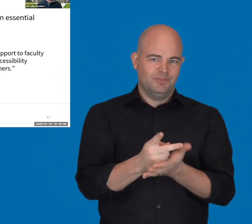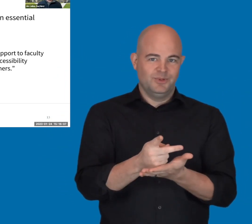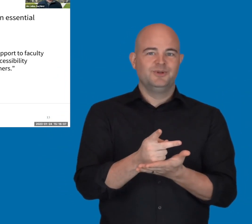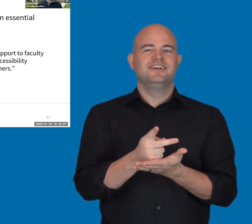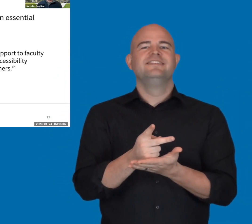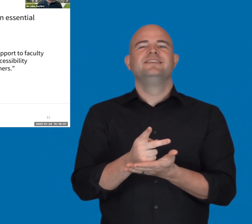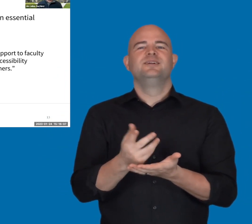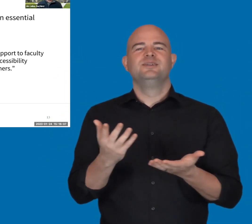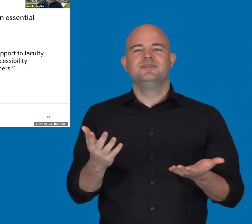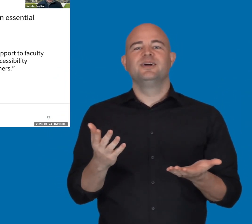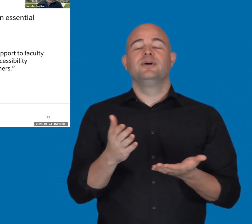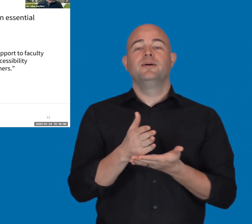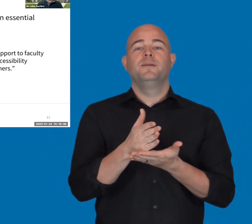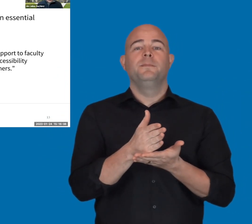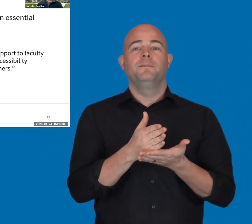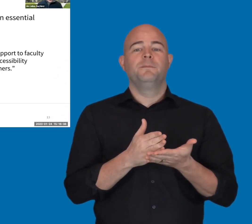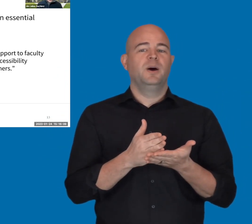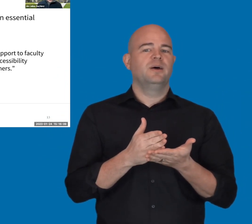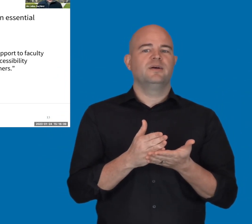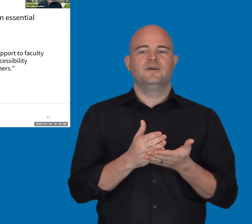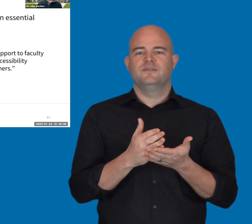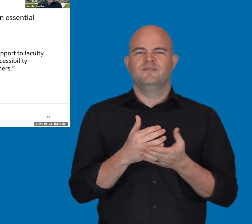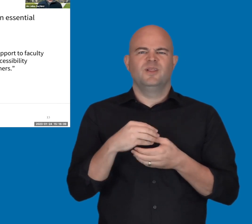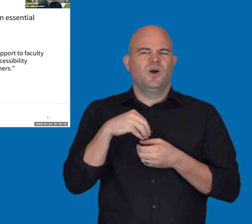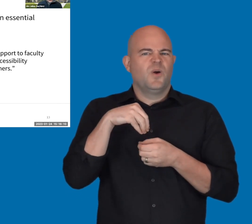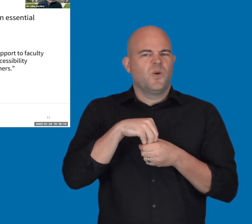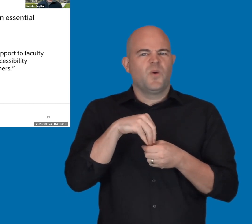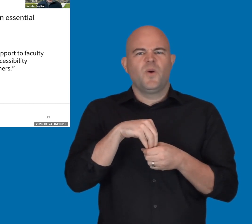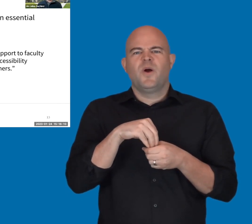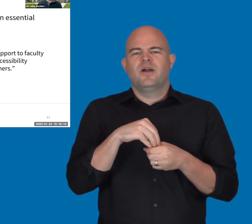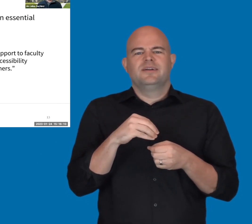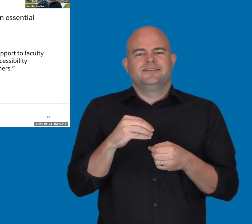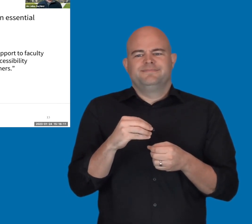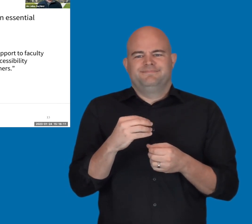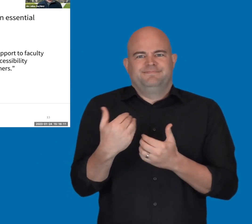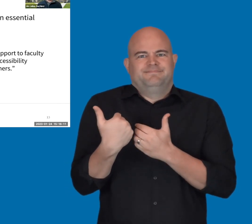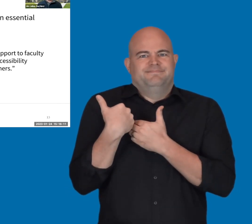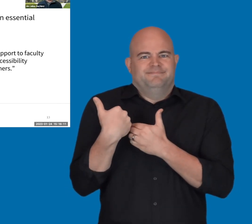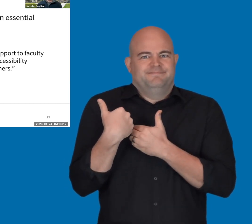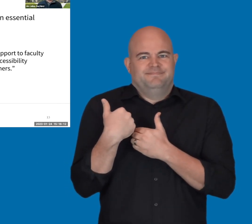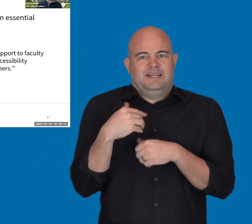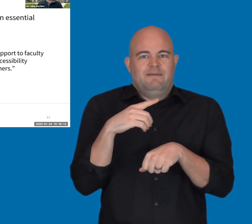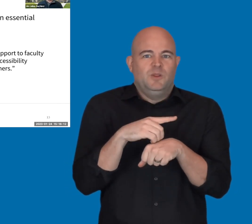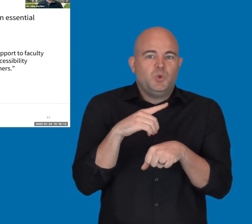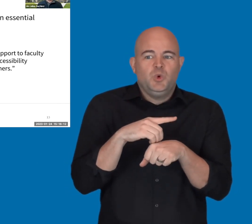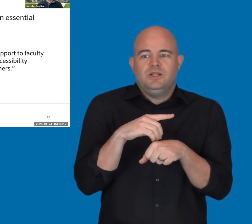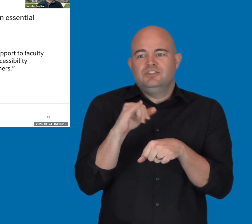Next slide. So, I think it's also helpful to know as part